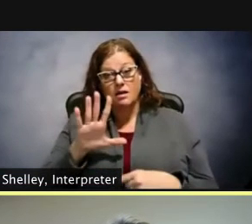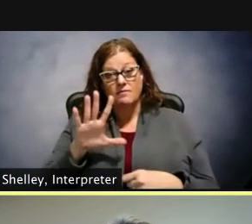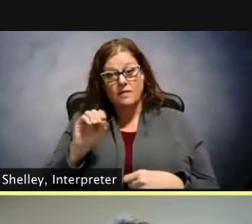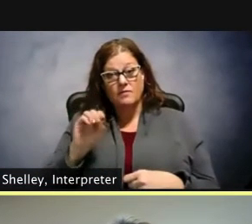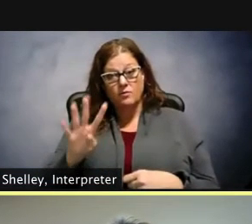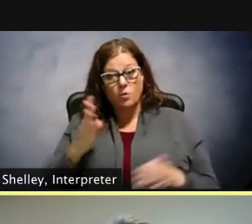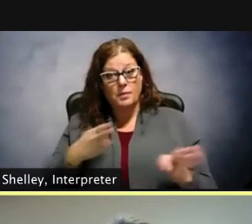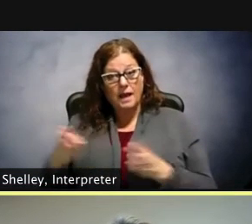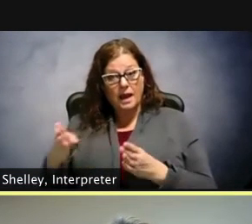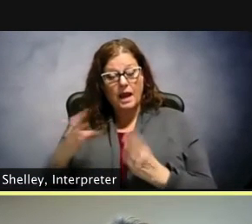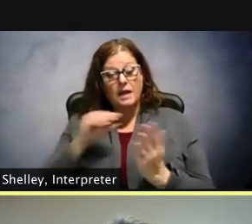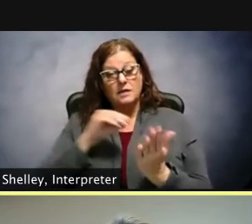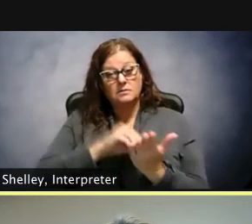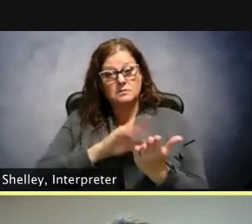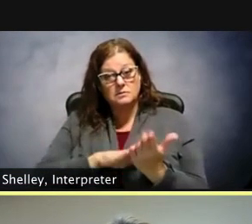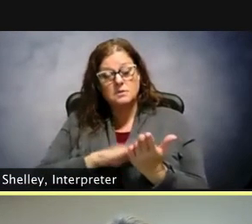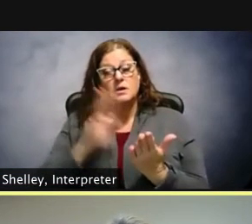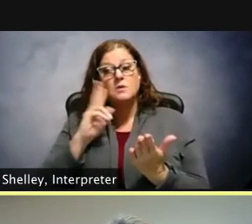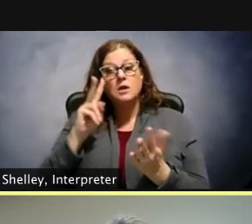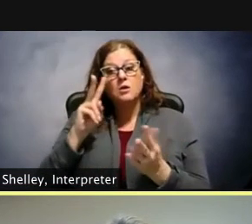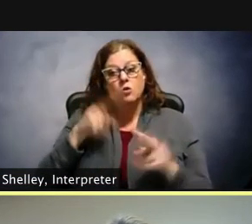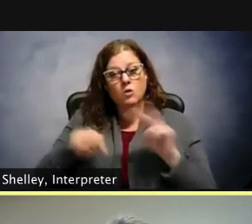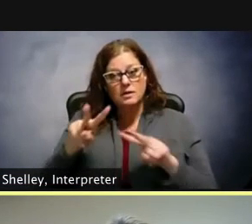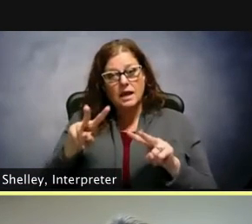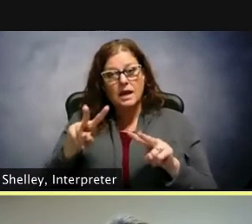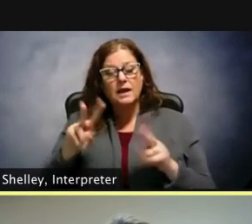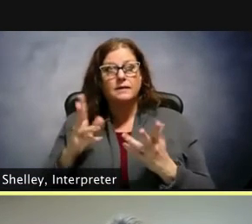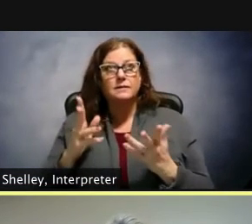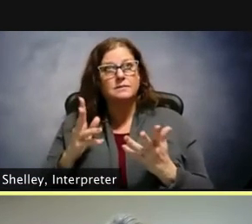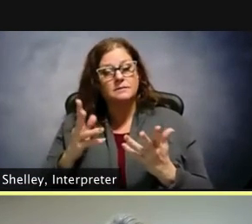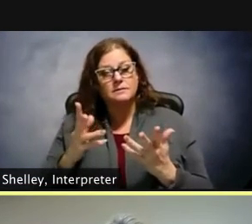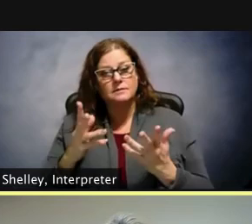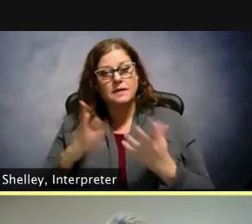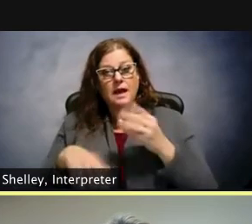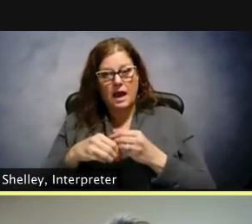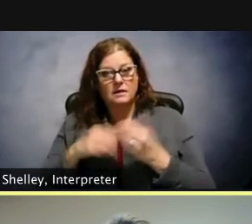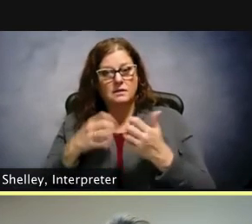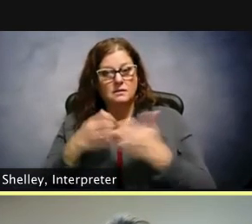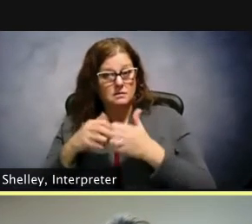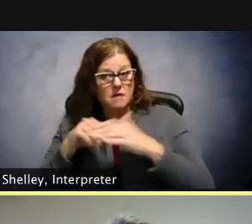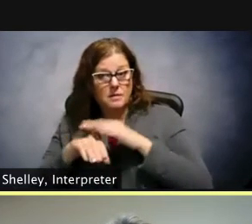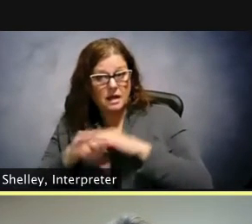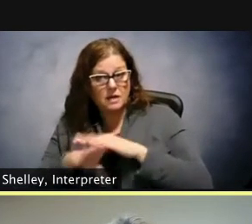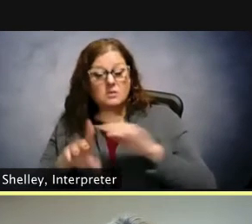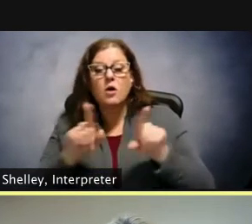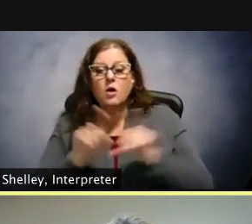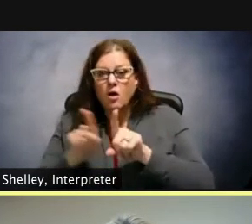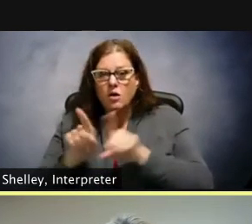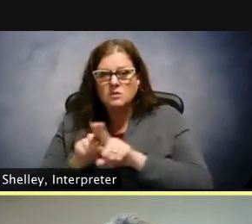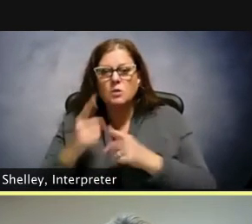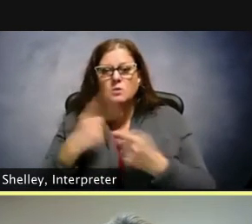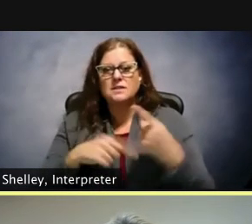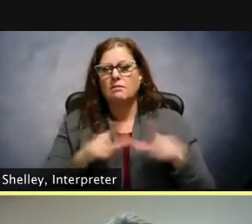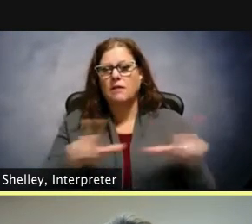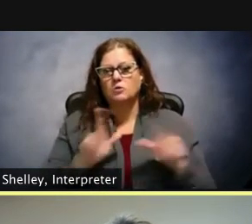we looked at adding the accommodations, but also a sign language interpreter.